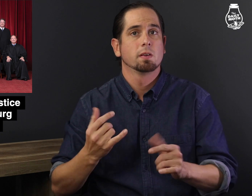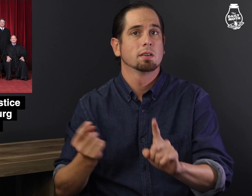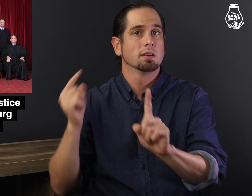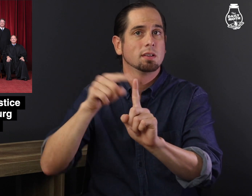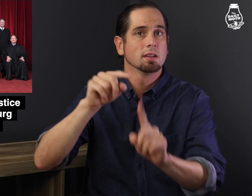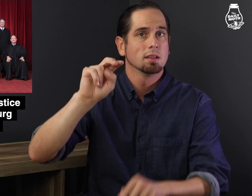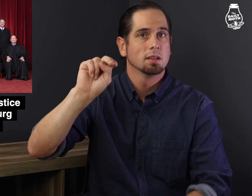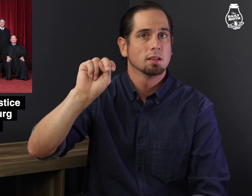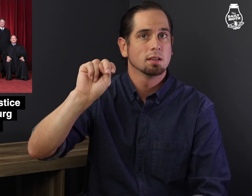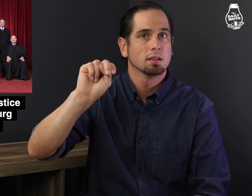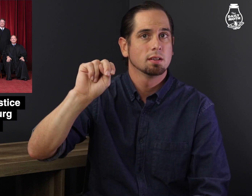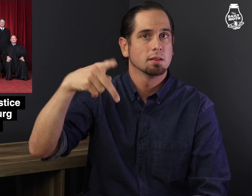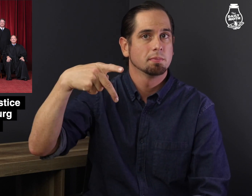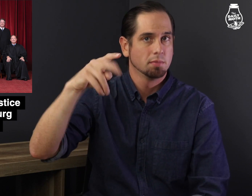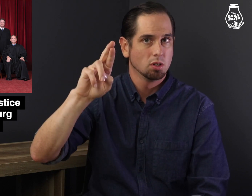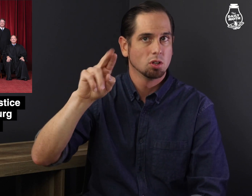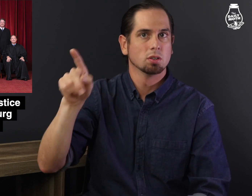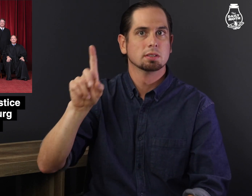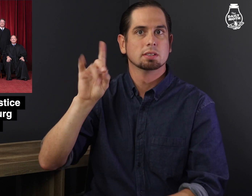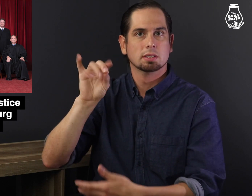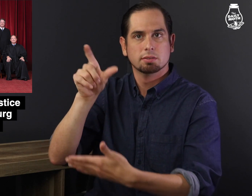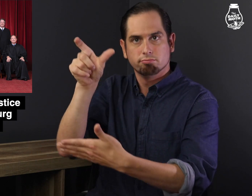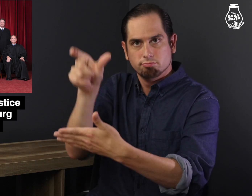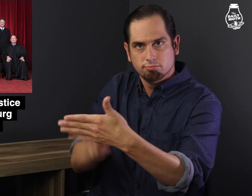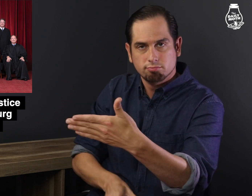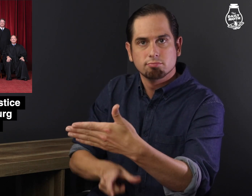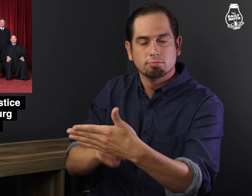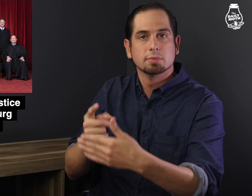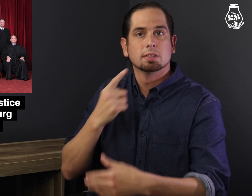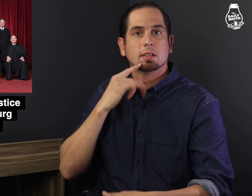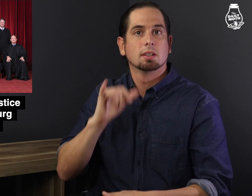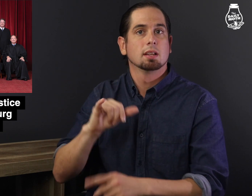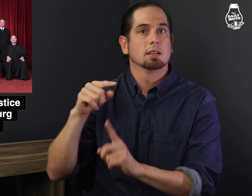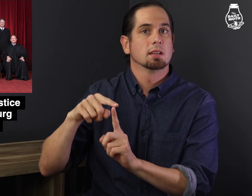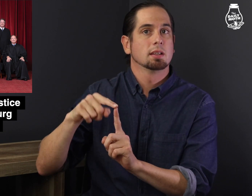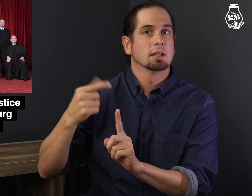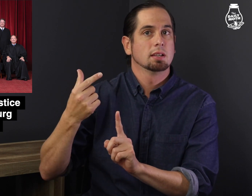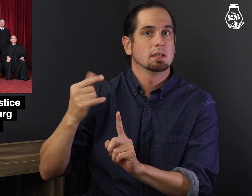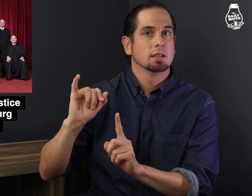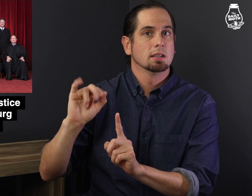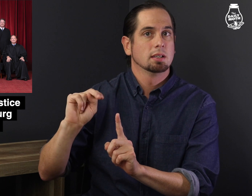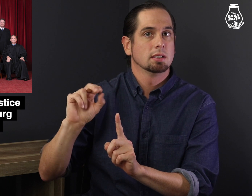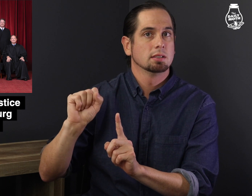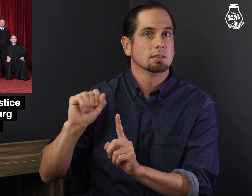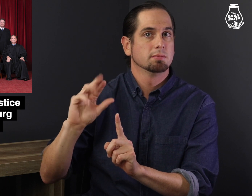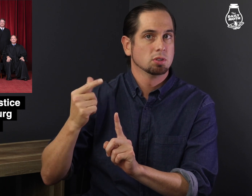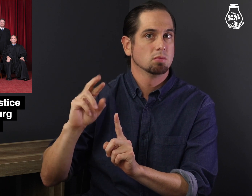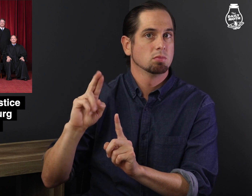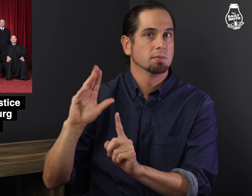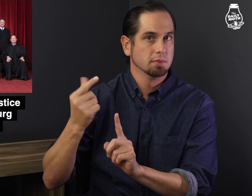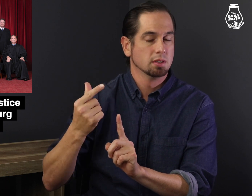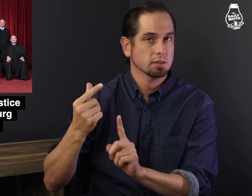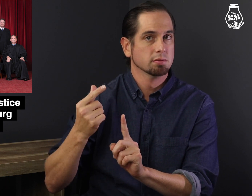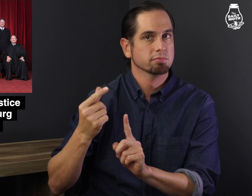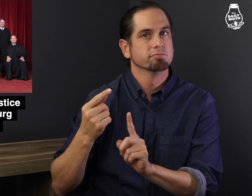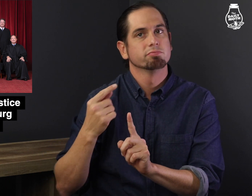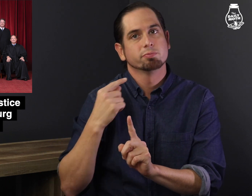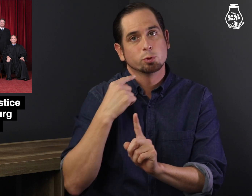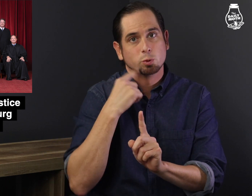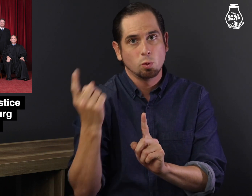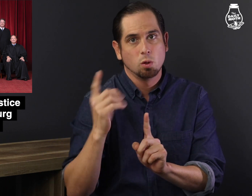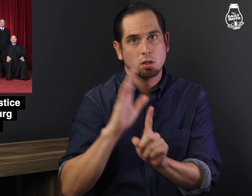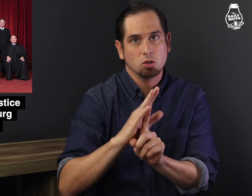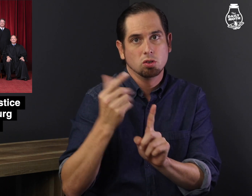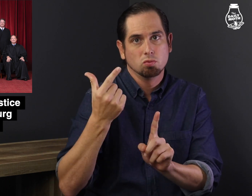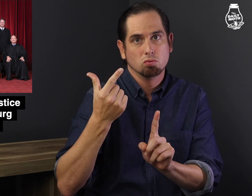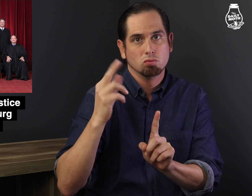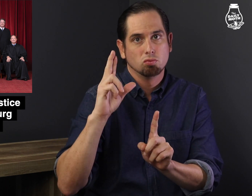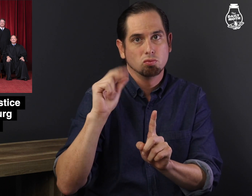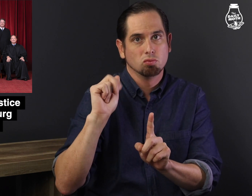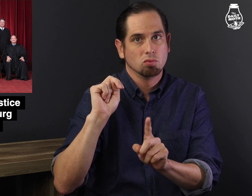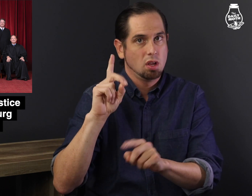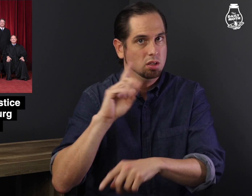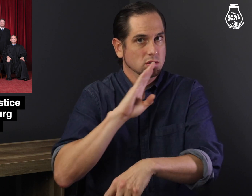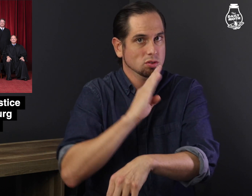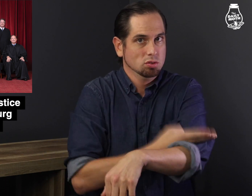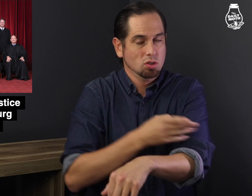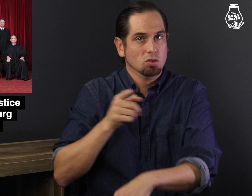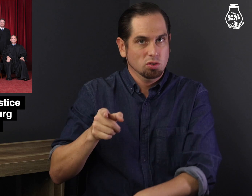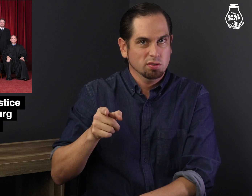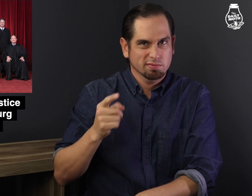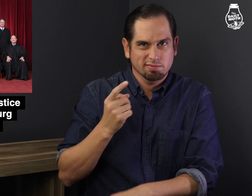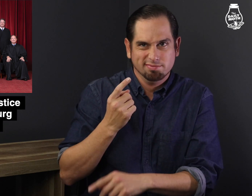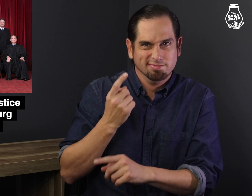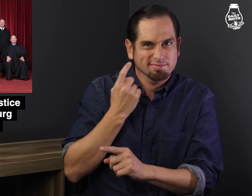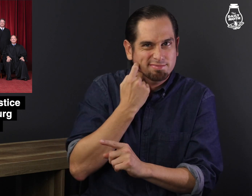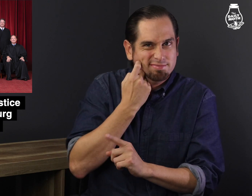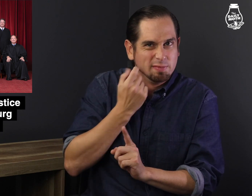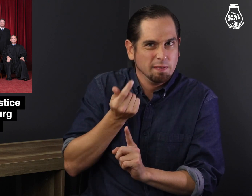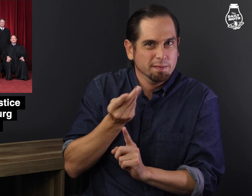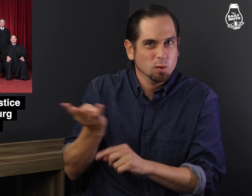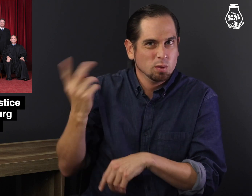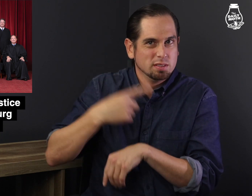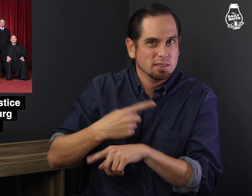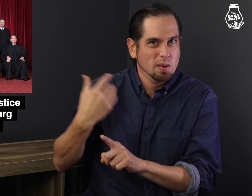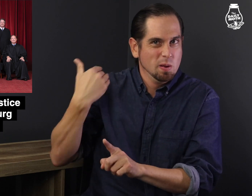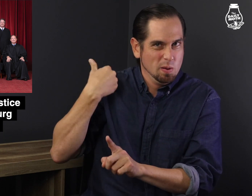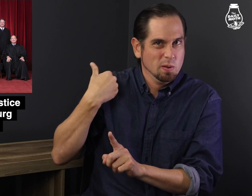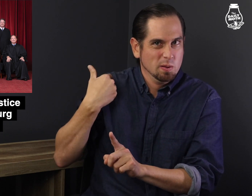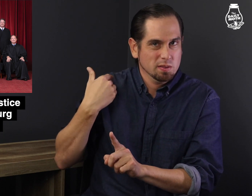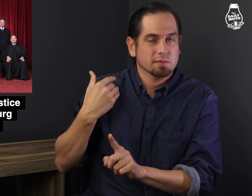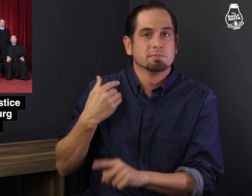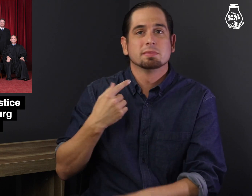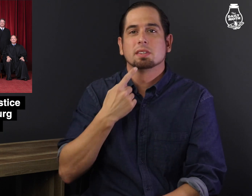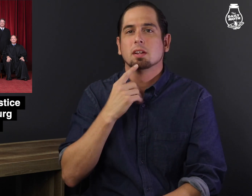NPR reported that Ginsburg told her granddaughter a few days ago